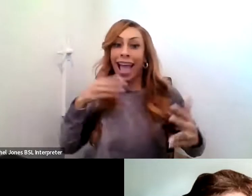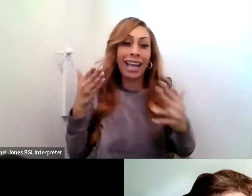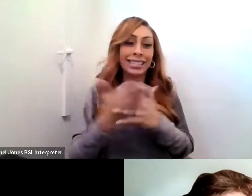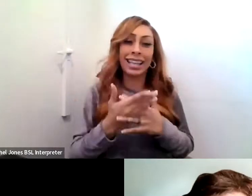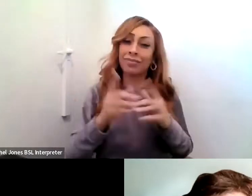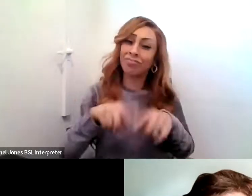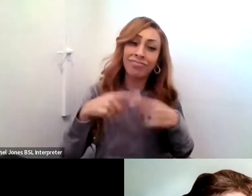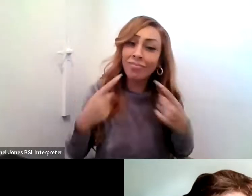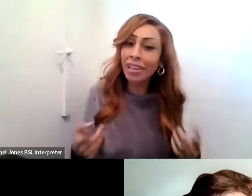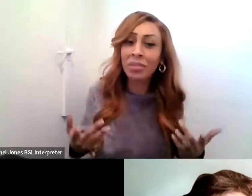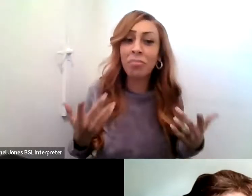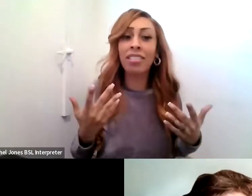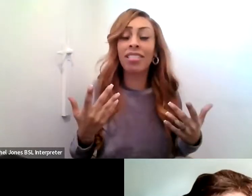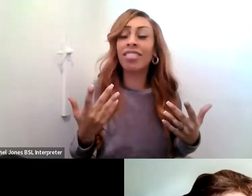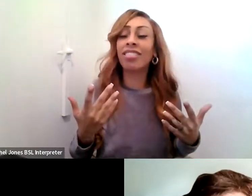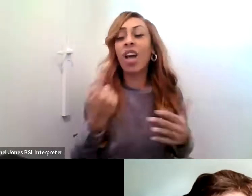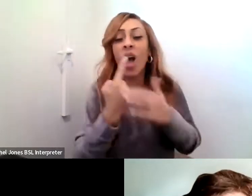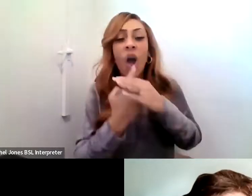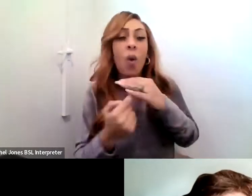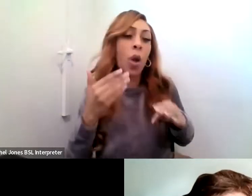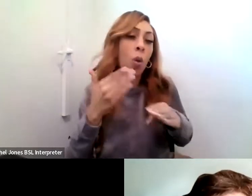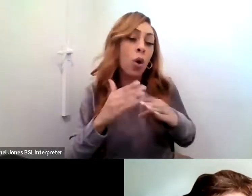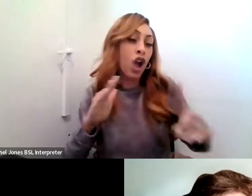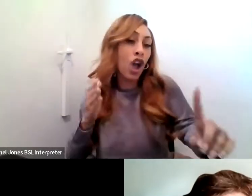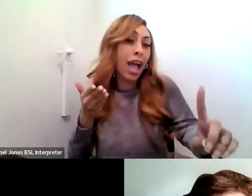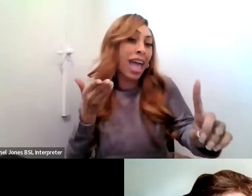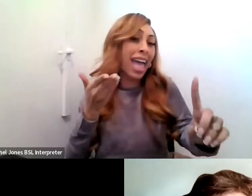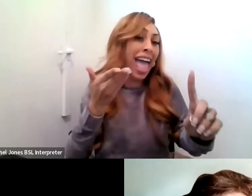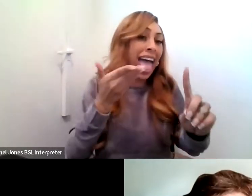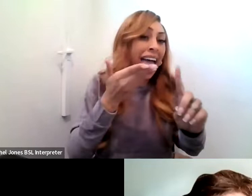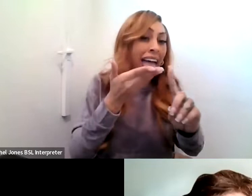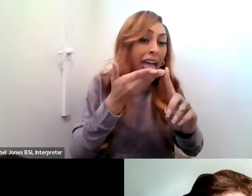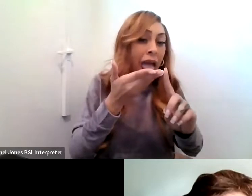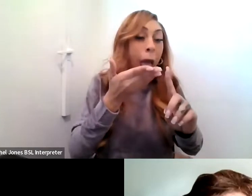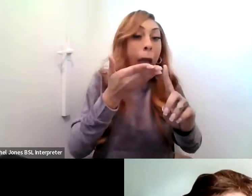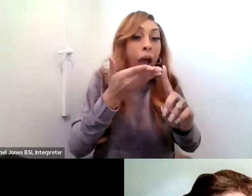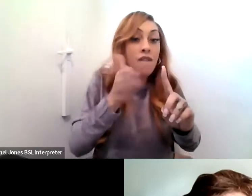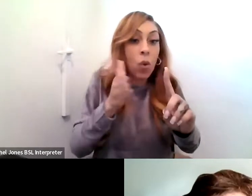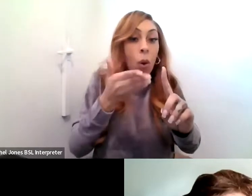all you can do is work to avoid as many access barriers as possible,